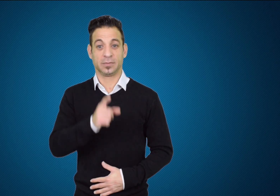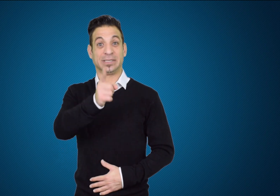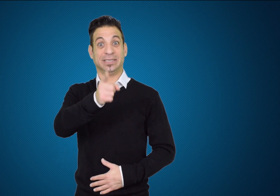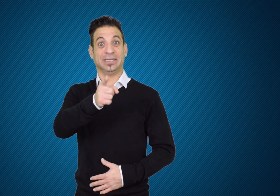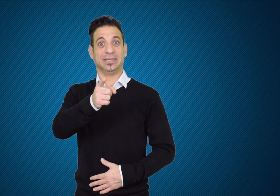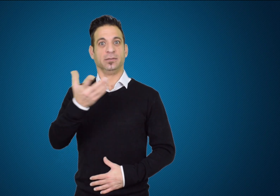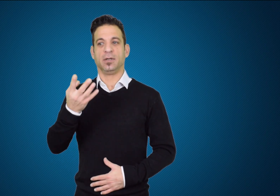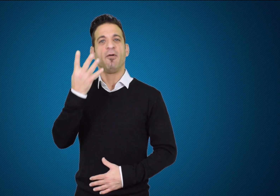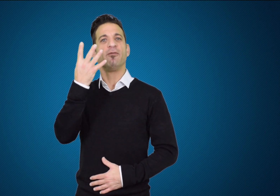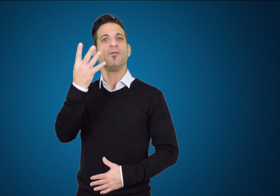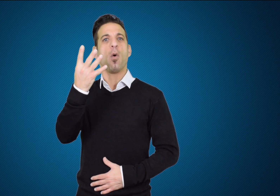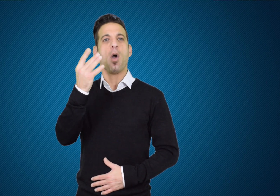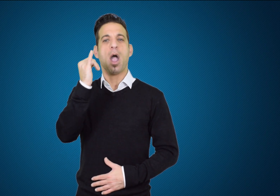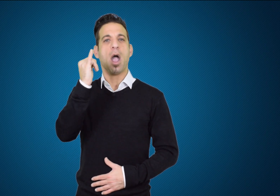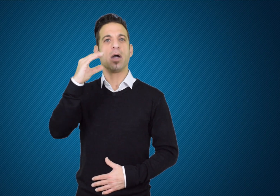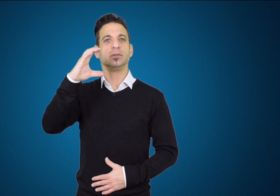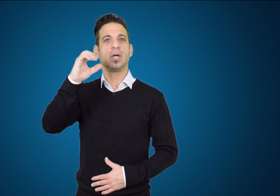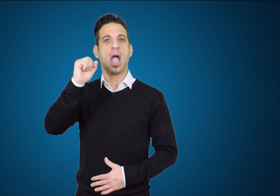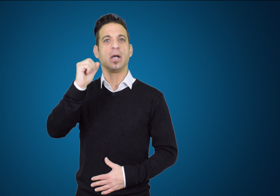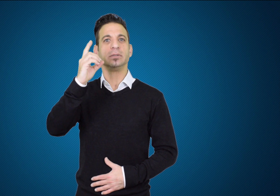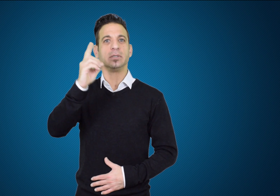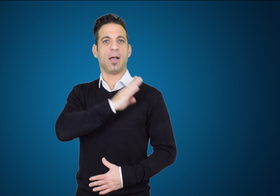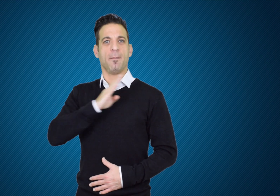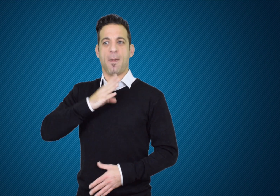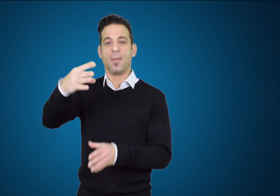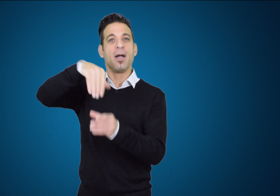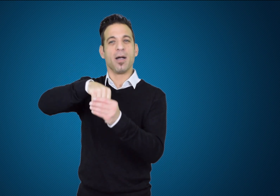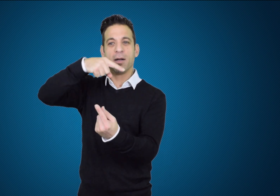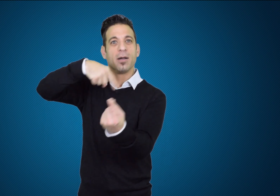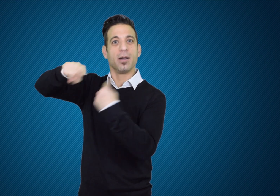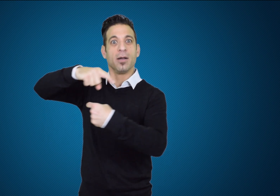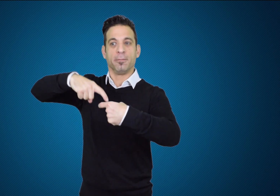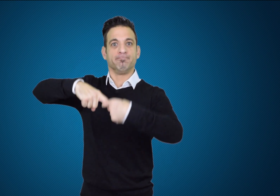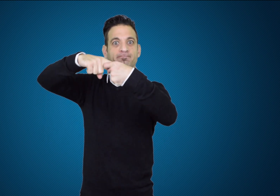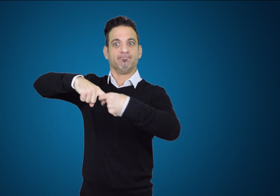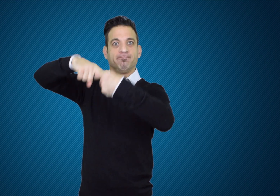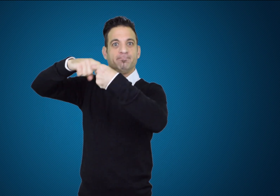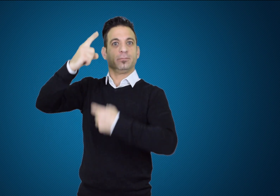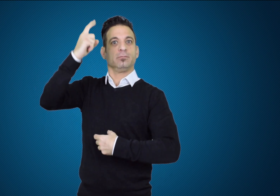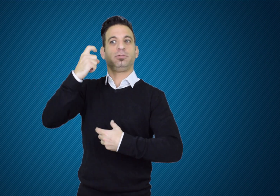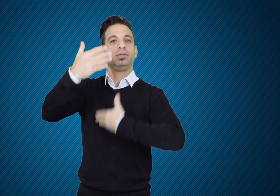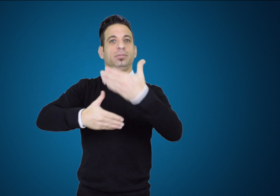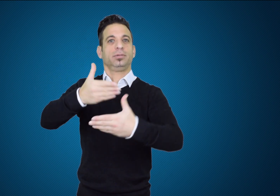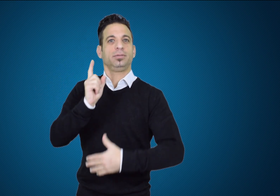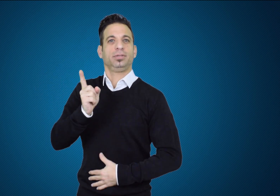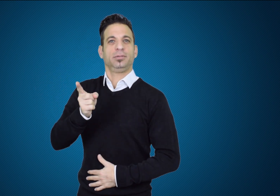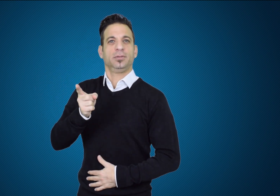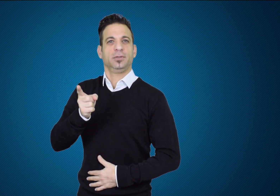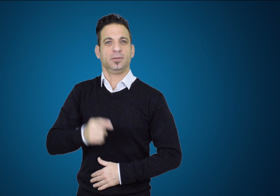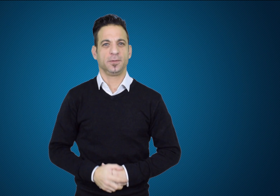That is when the four former ICSD board members were suspended.